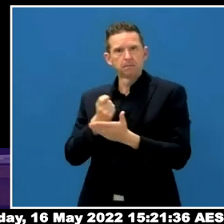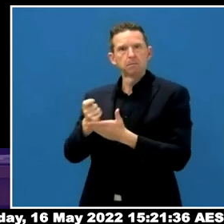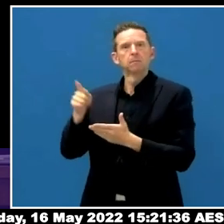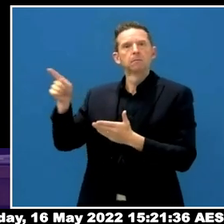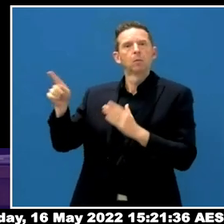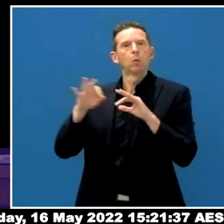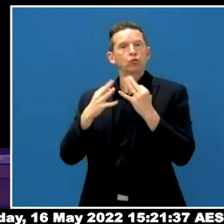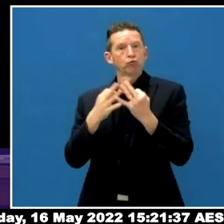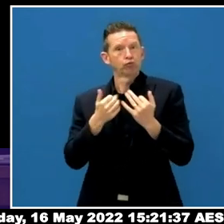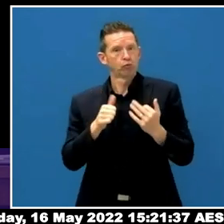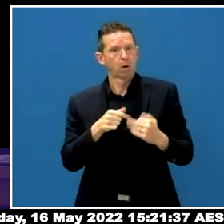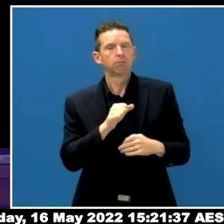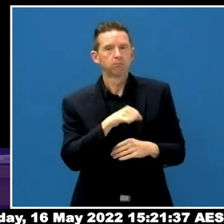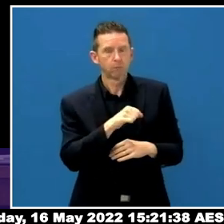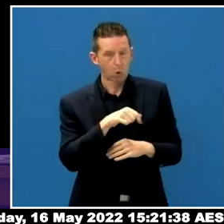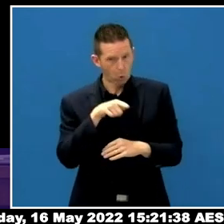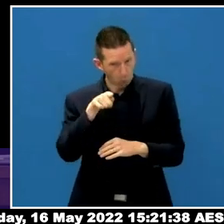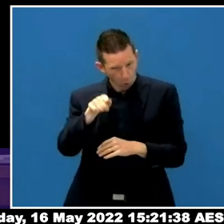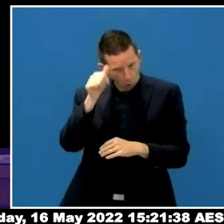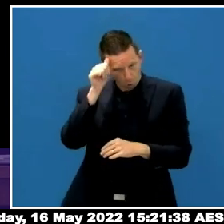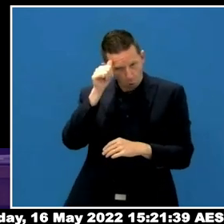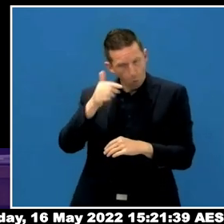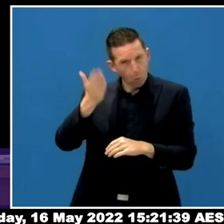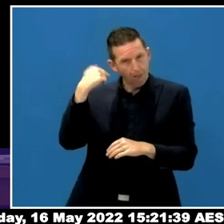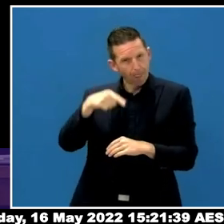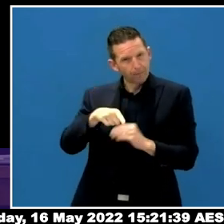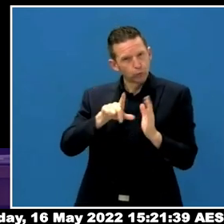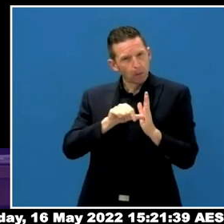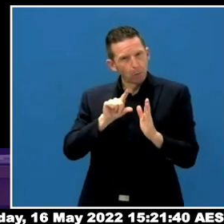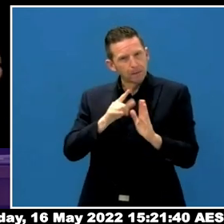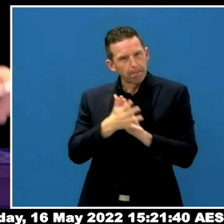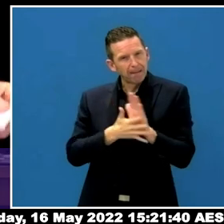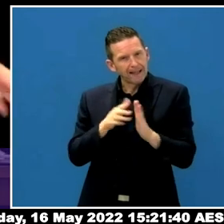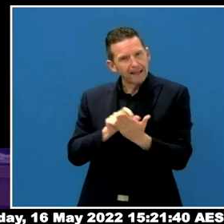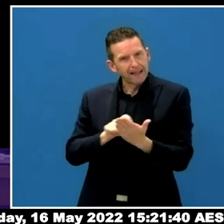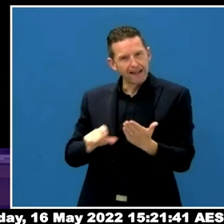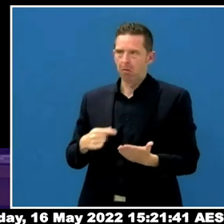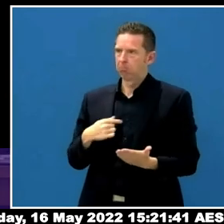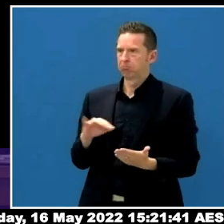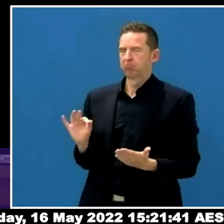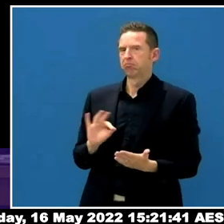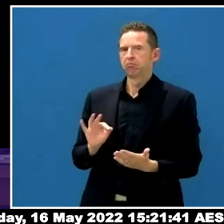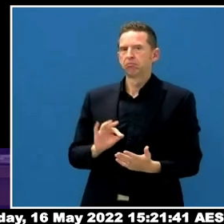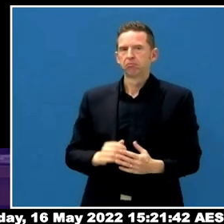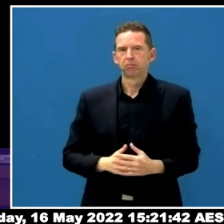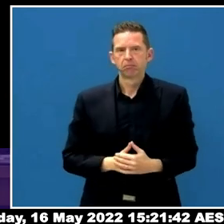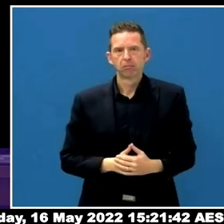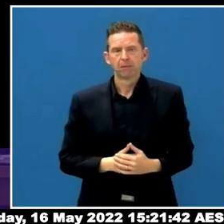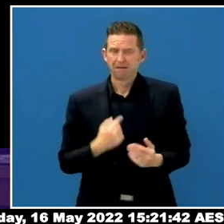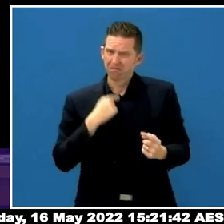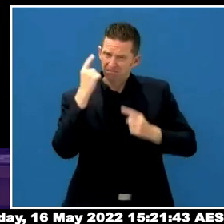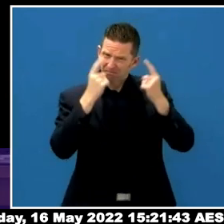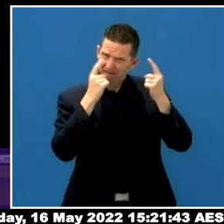No. MR FOGARTY: Was there ever a time that you were concerned that there would be